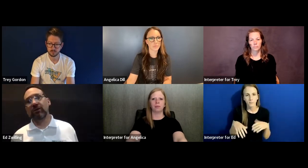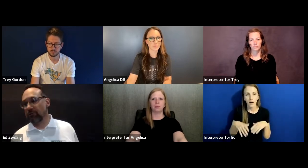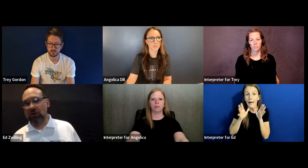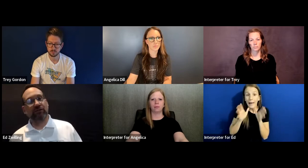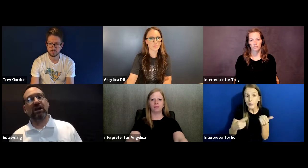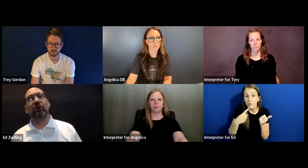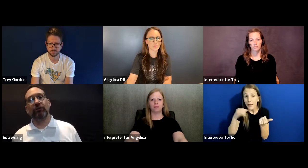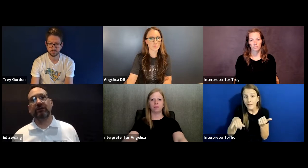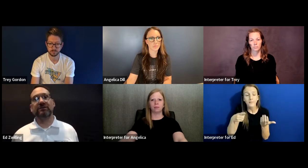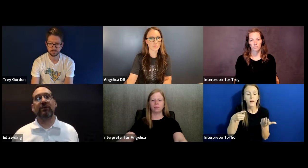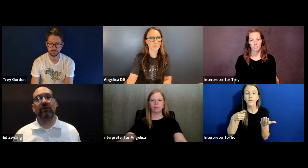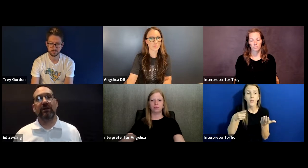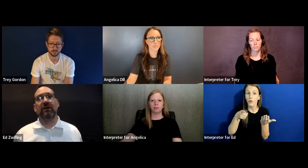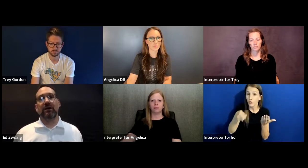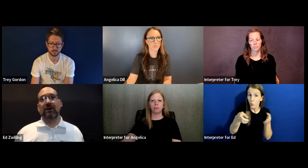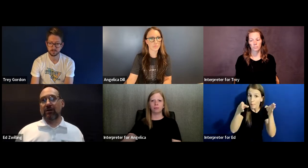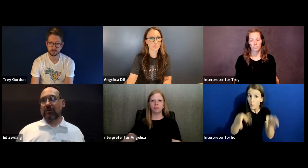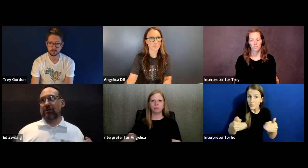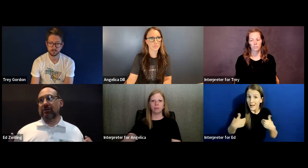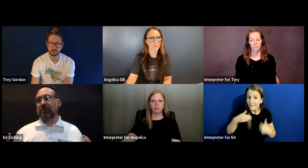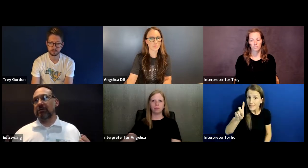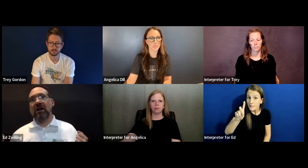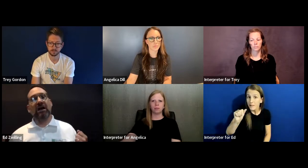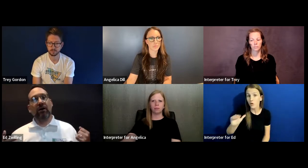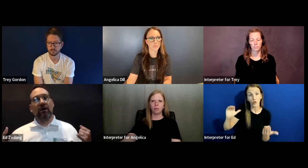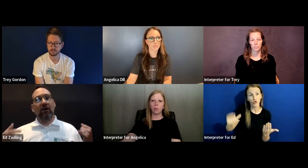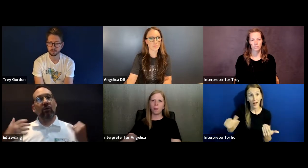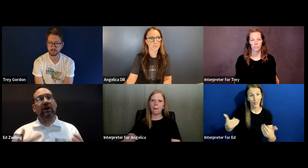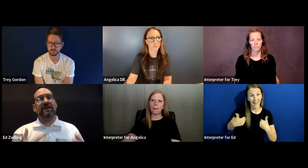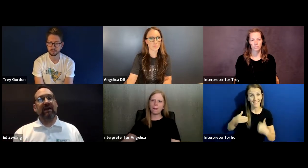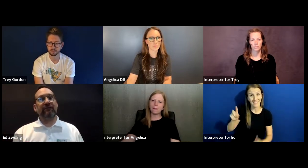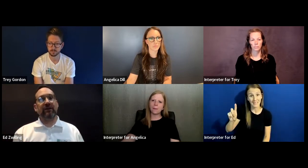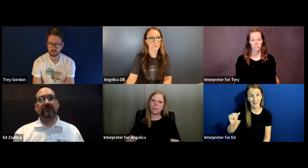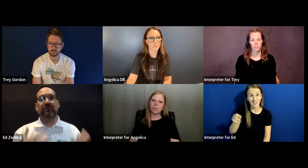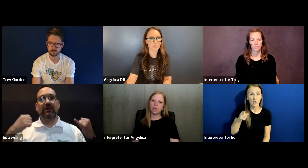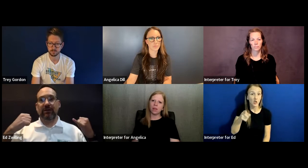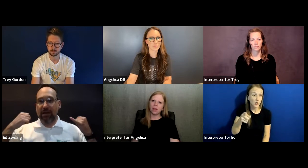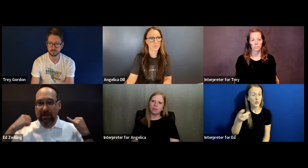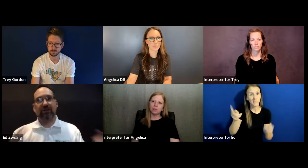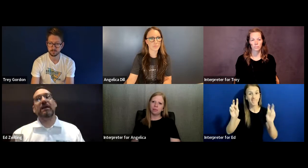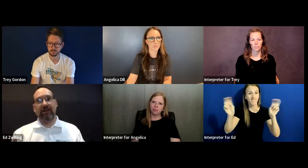or if you have a child with a disability you're kind of always having to be educating